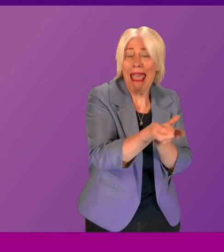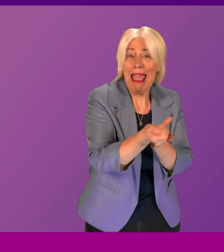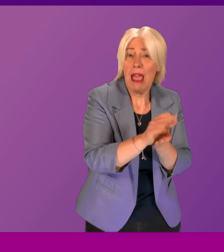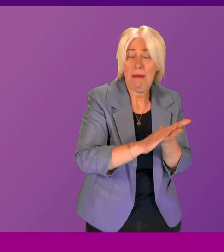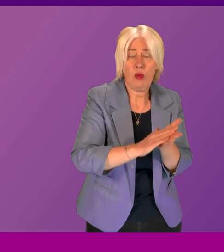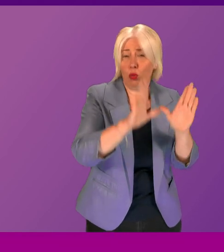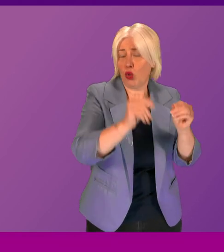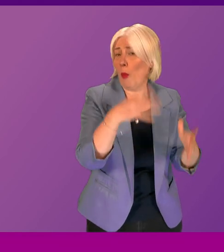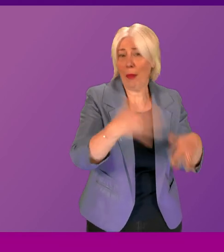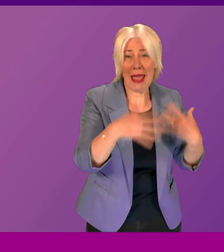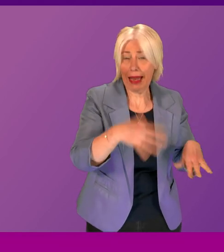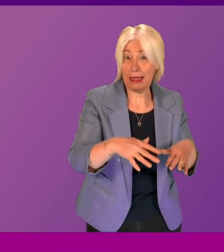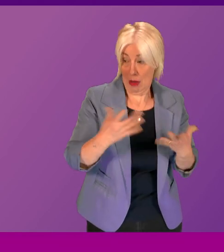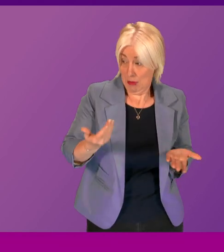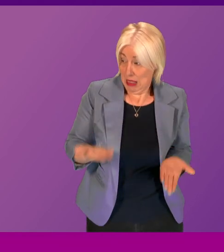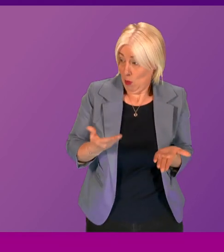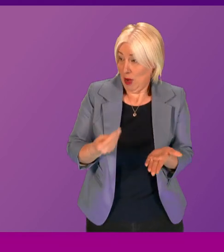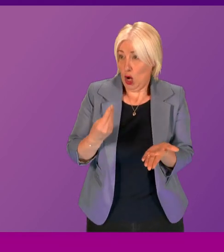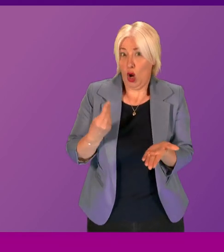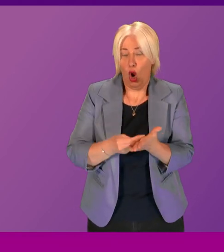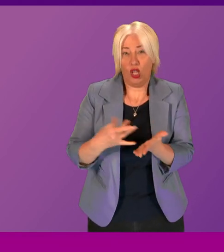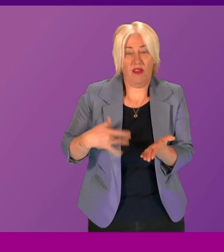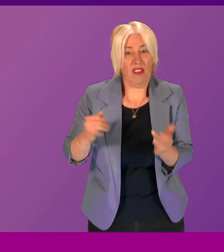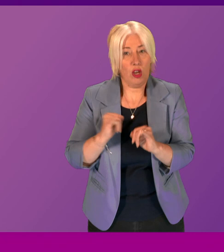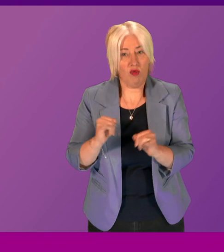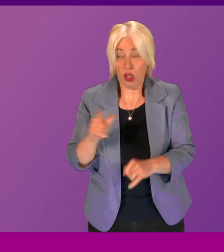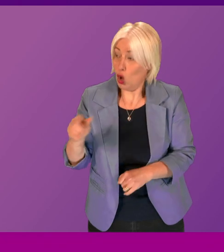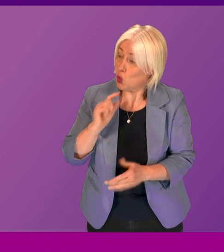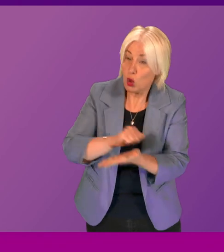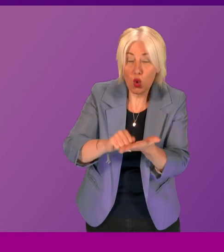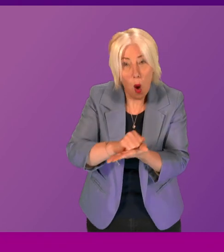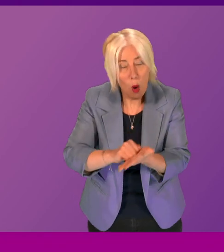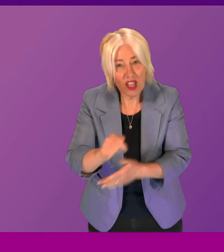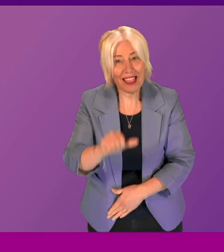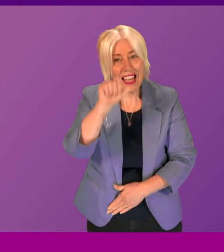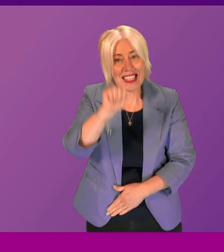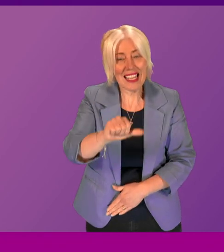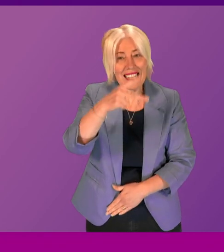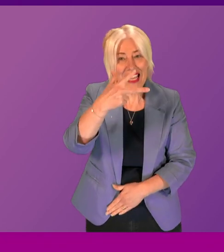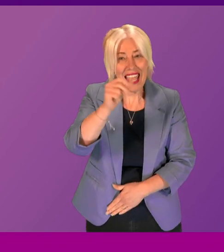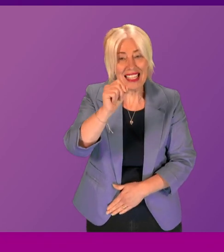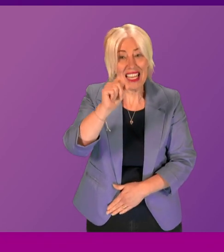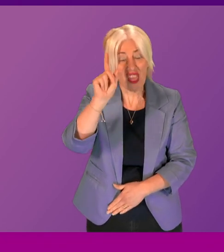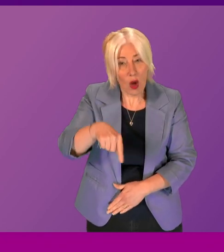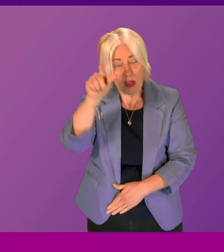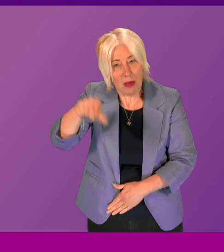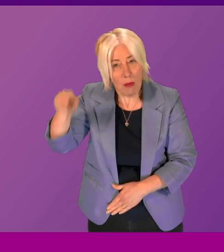Will the First Minister apologise to the 680,000 people whose lives his Government has failed